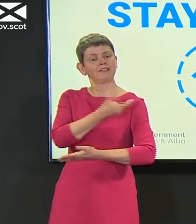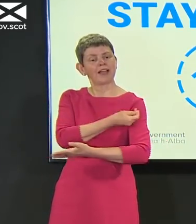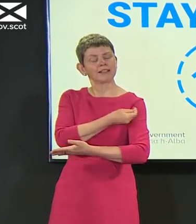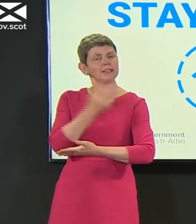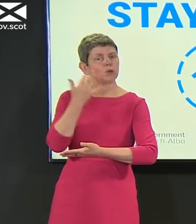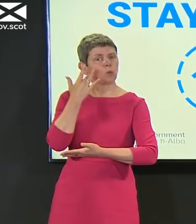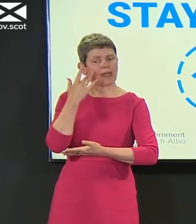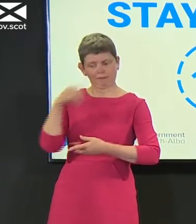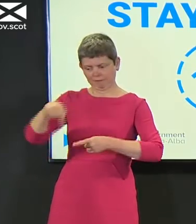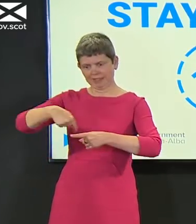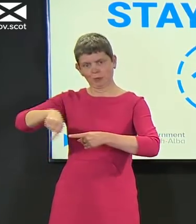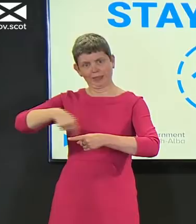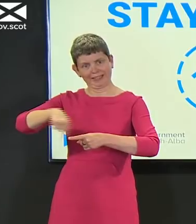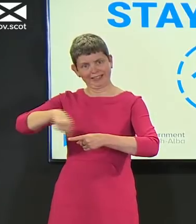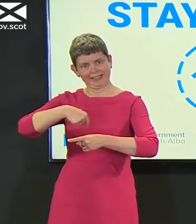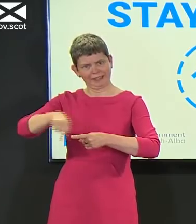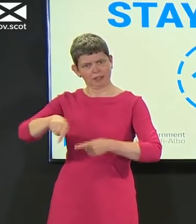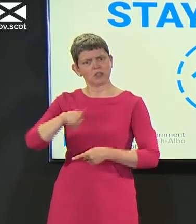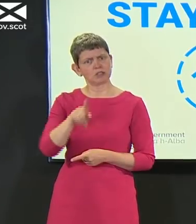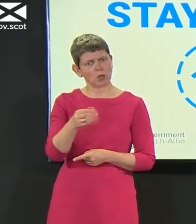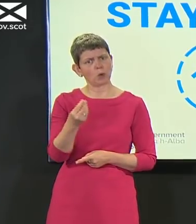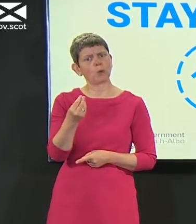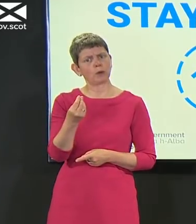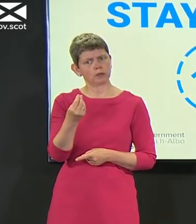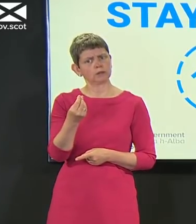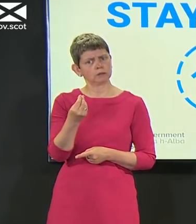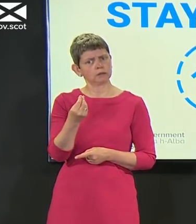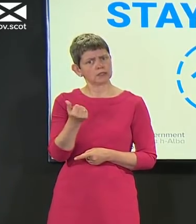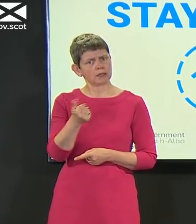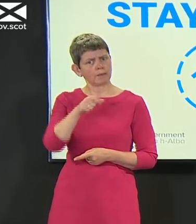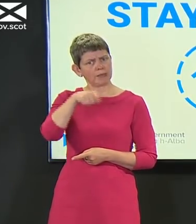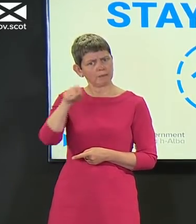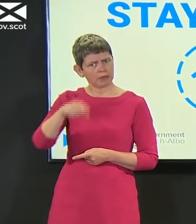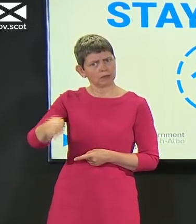a number of people in those categories low in my age cohort i think the figure i gave today was the